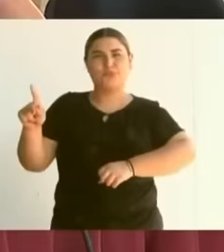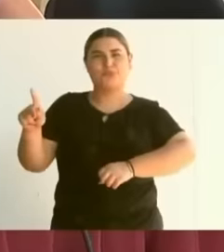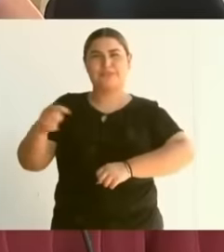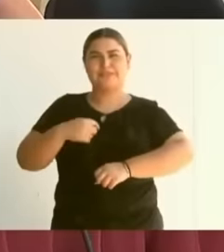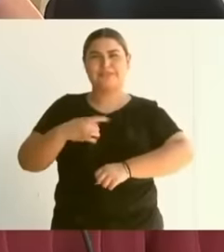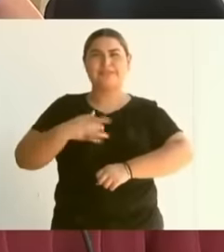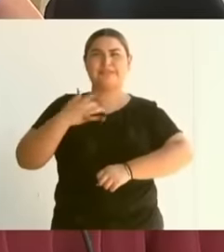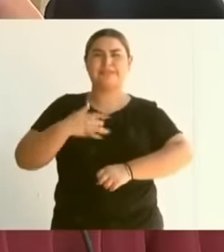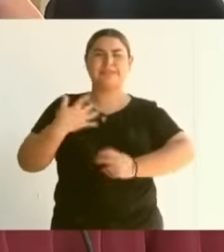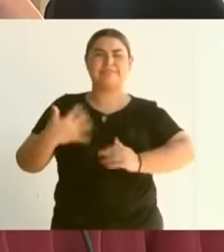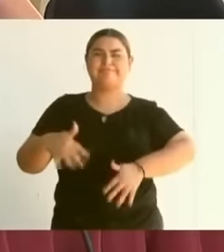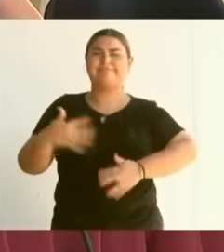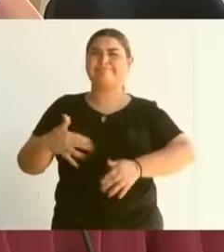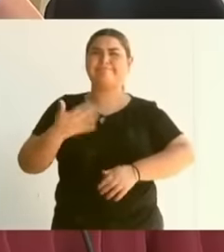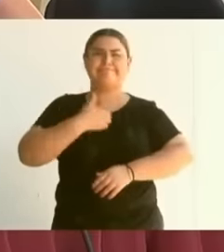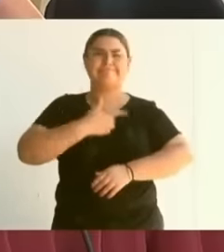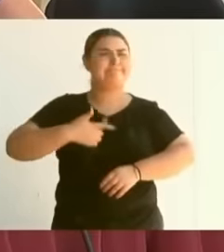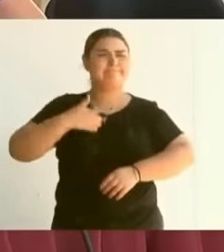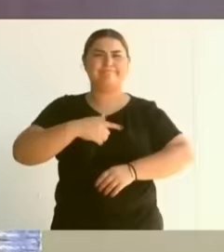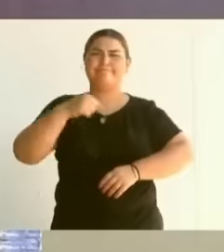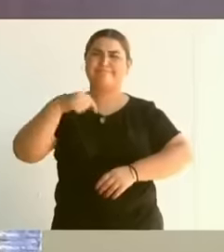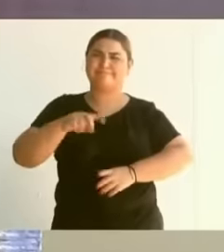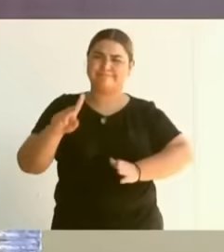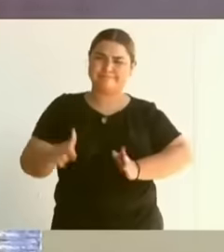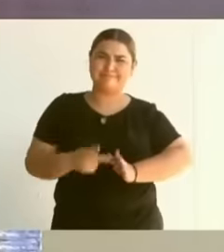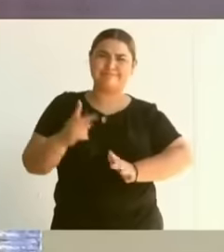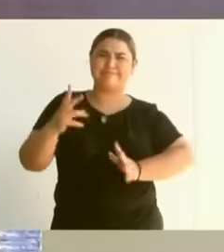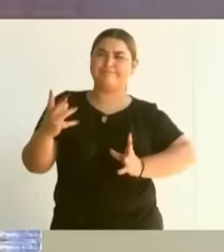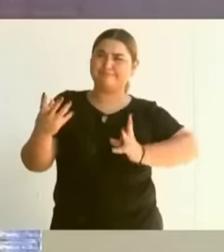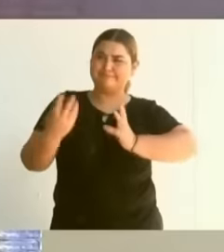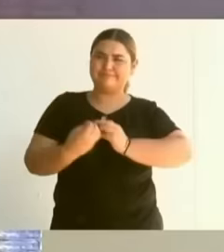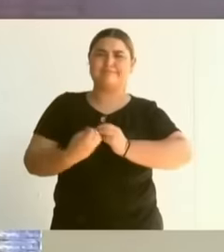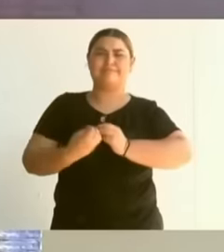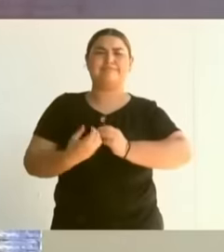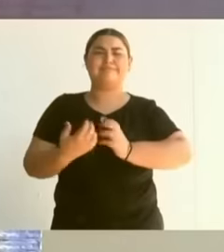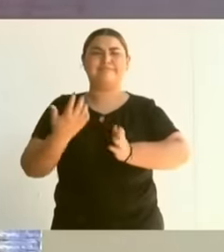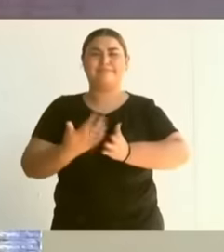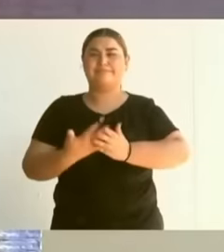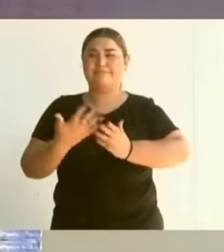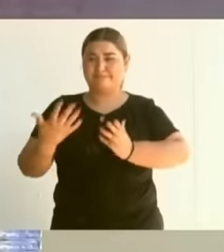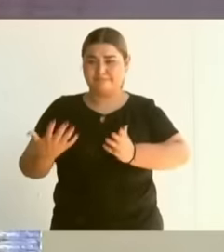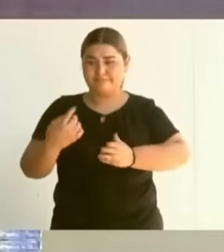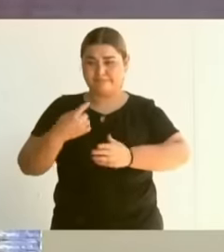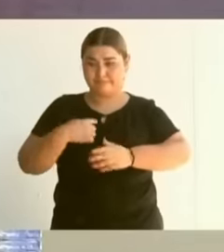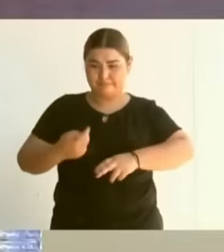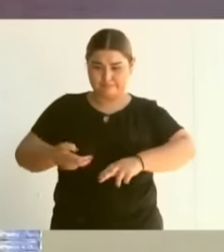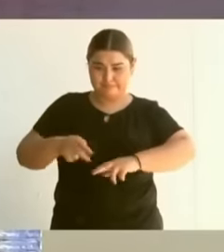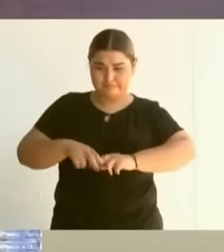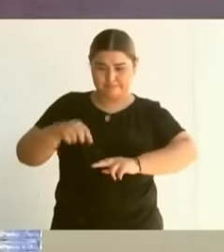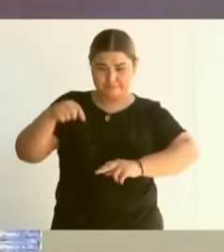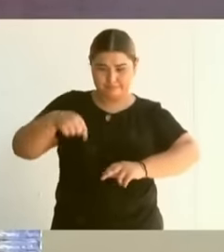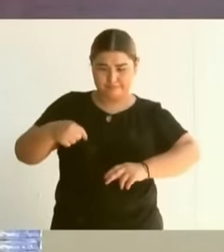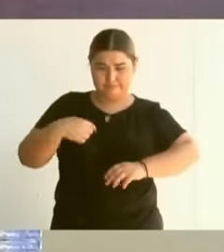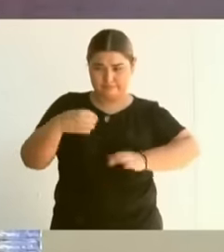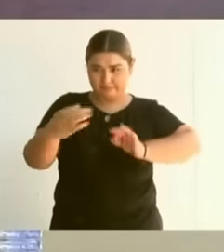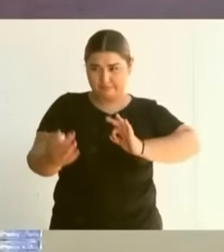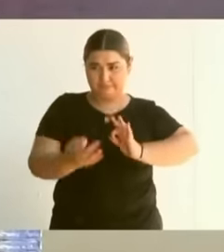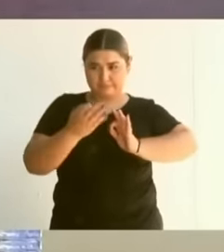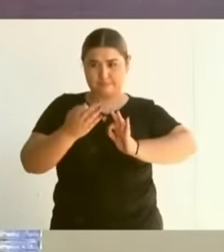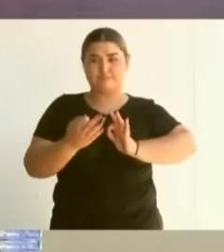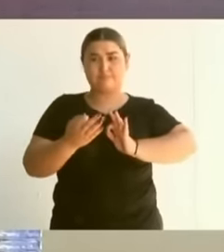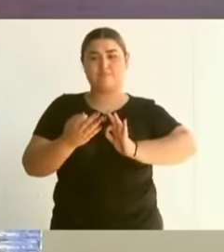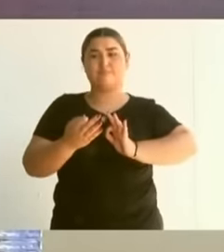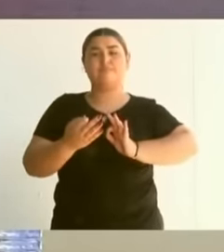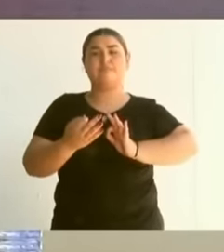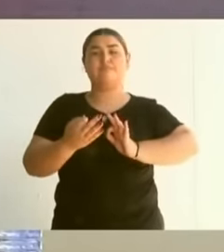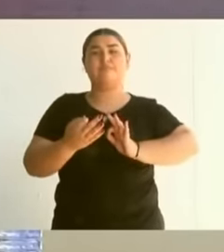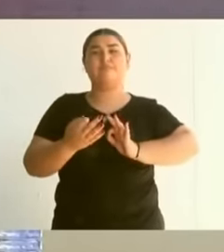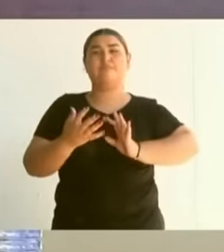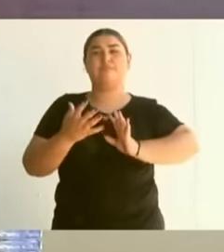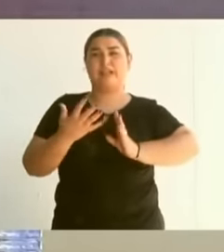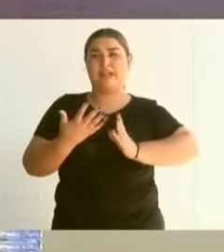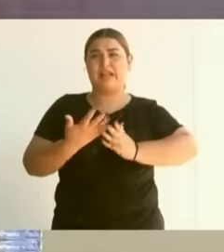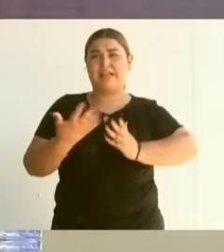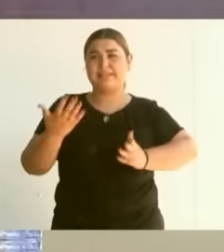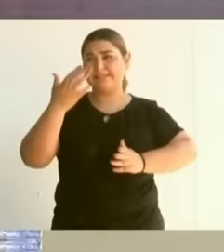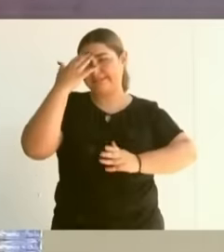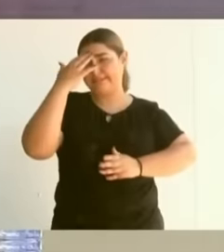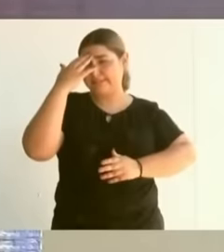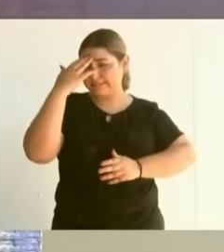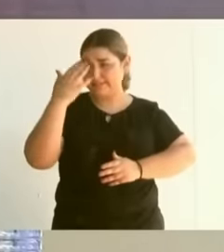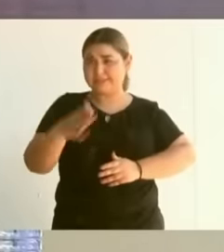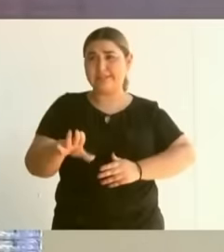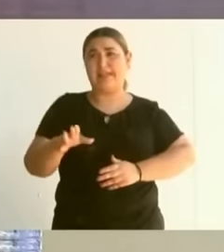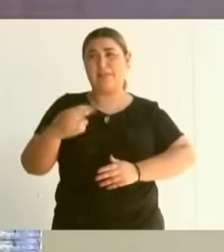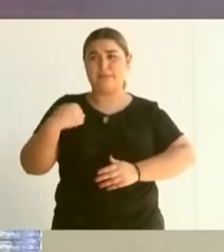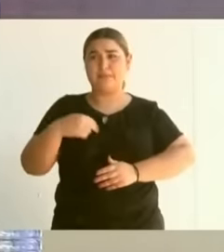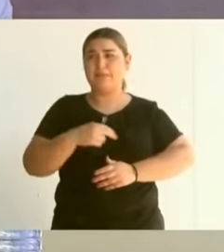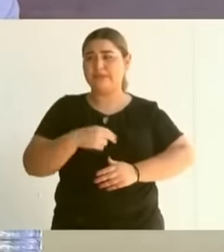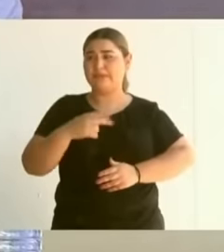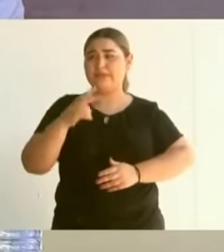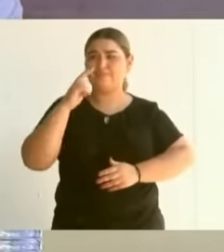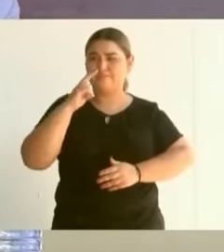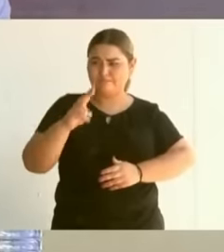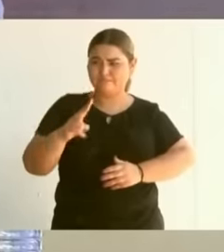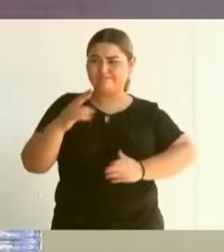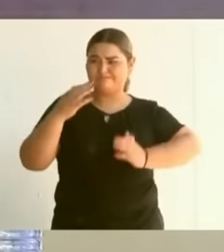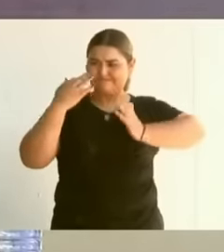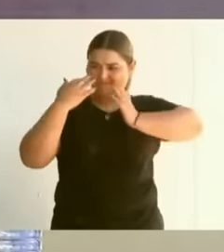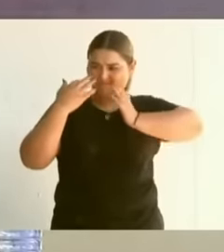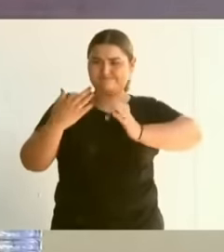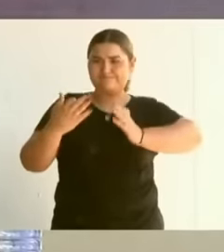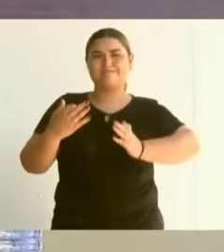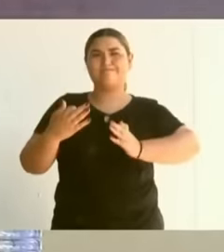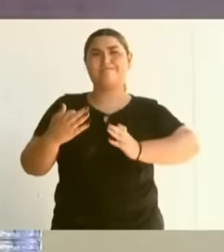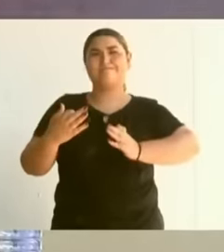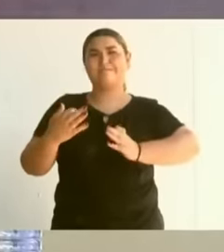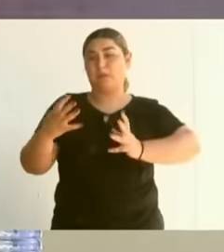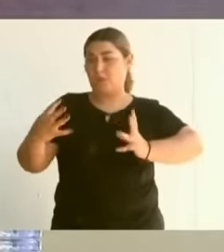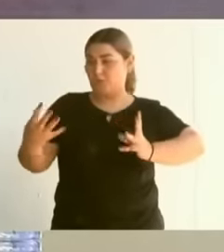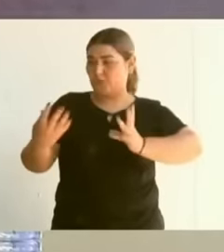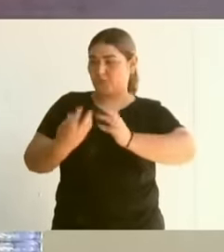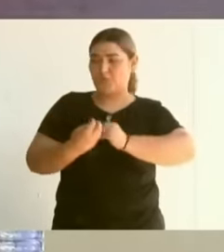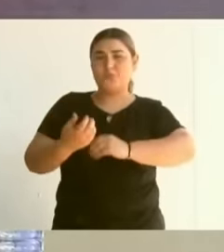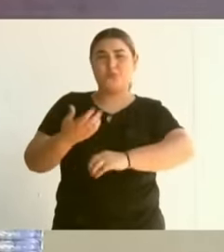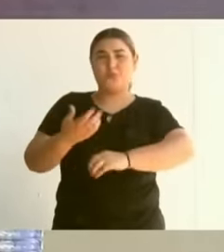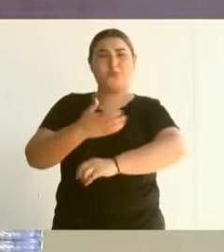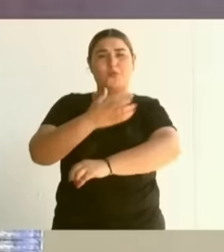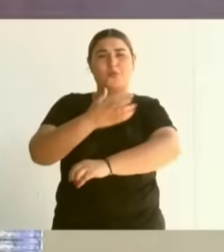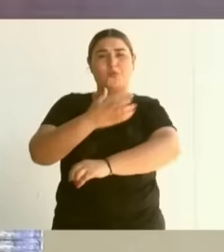with you again now as It is evident as we are seeing it in the company of the